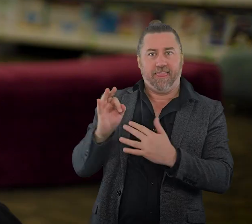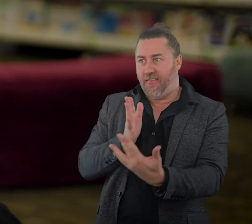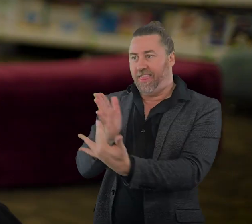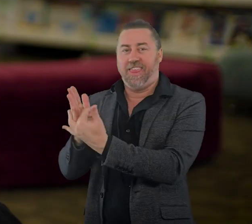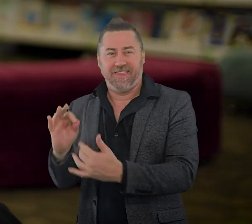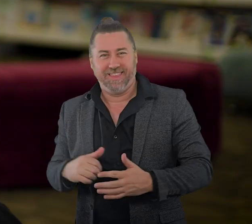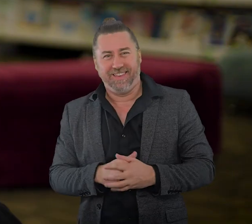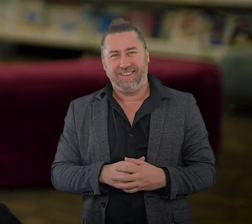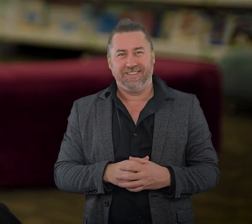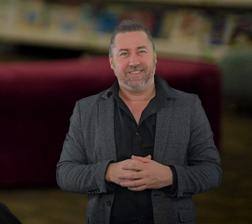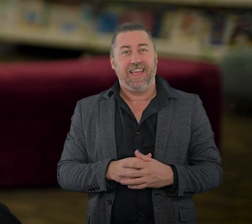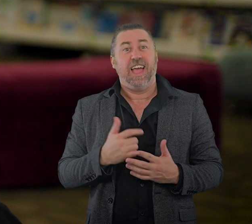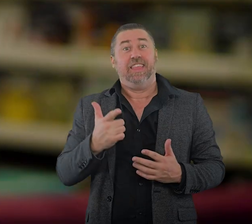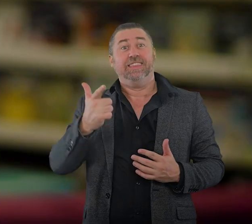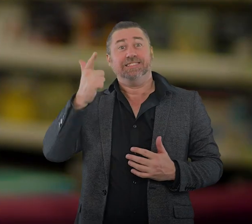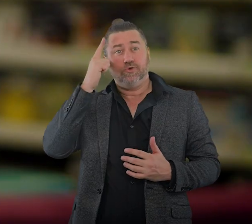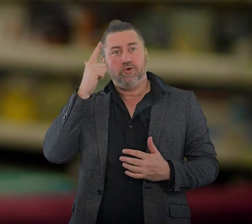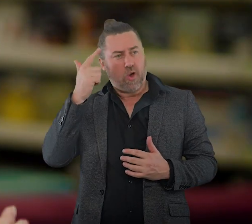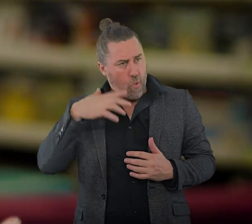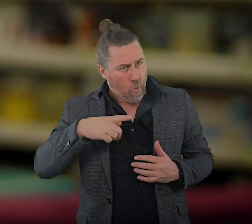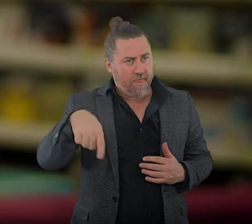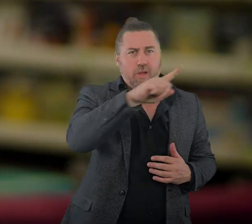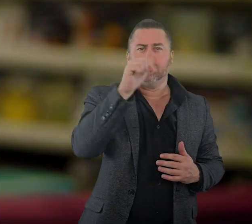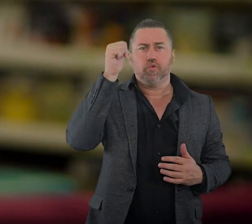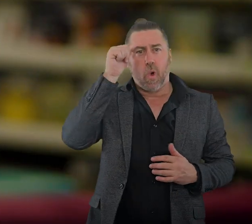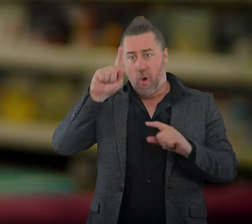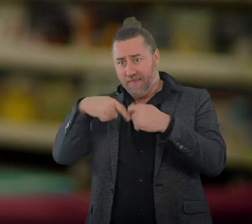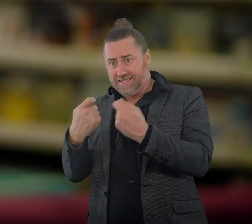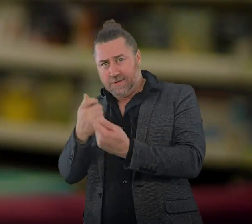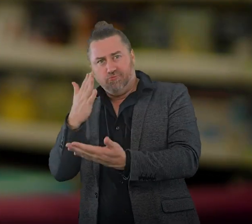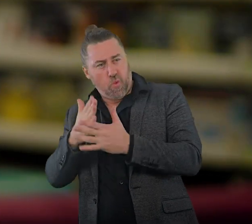Teachers need to know that they're being looked after by their school team.